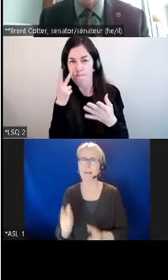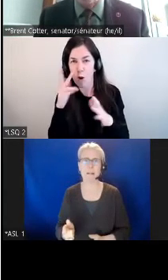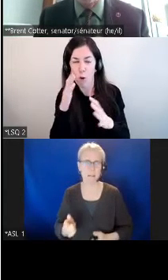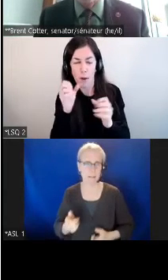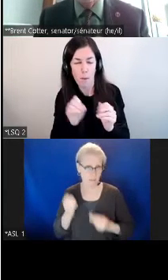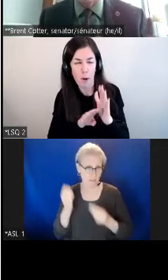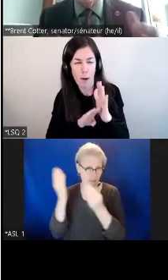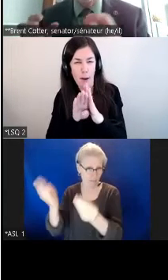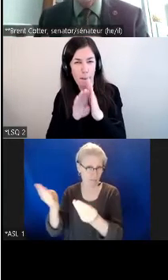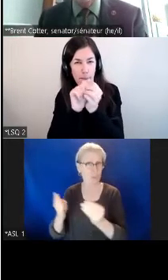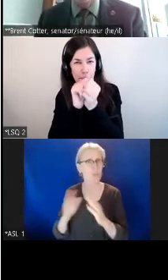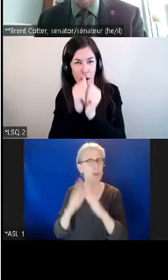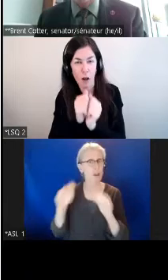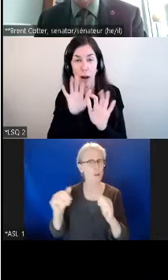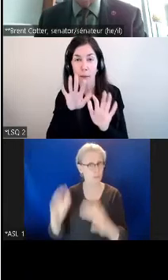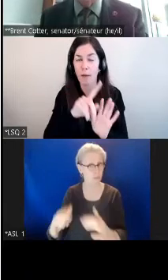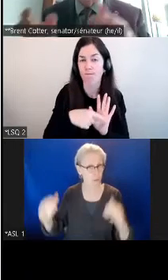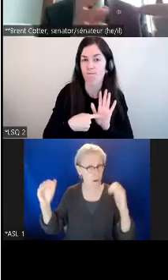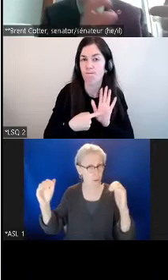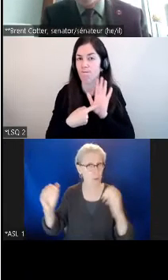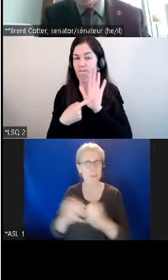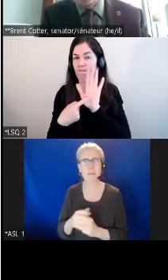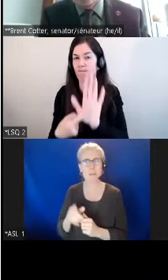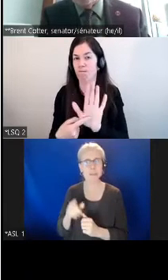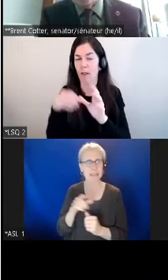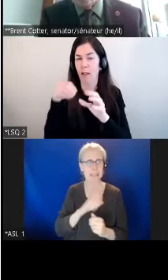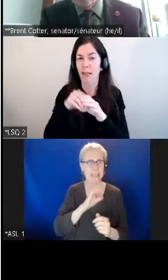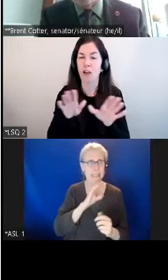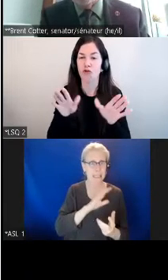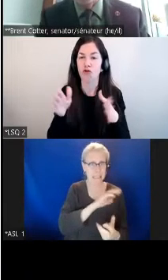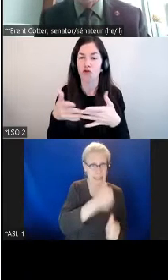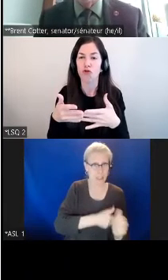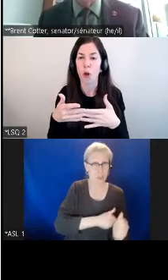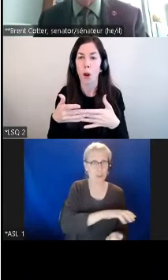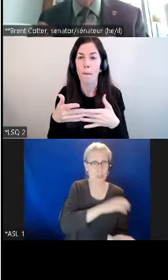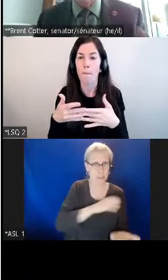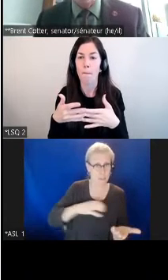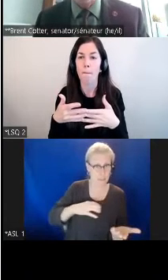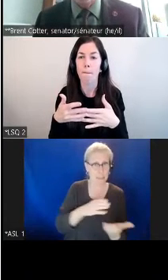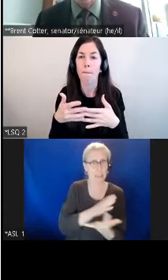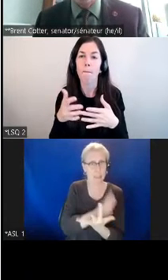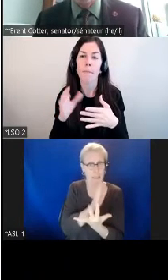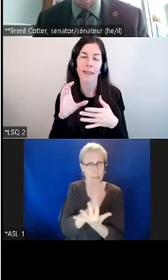THE HOUSE OF COMMONS. EACH COMMITTEE REPORTS BACK TO THE HOUSE OF COMMONS TO SAY WHAT IT THINKS OF